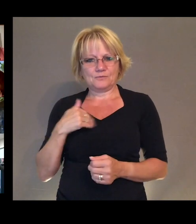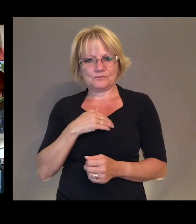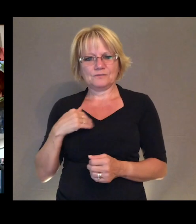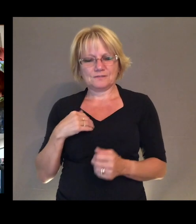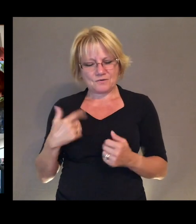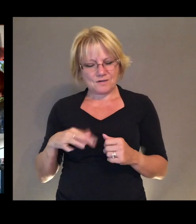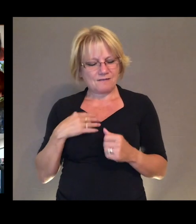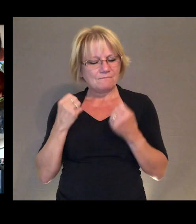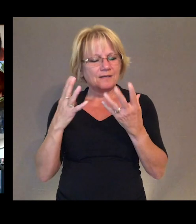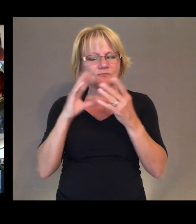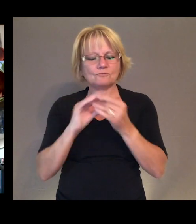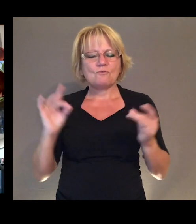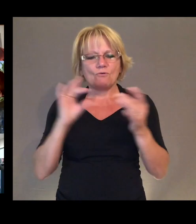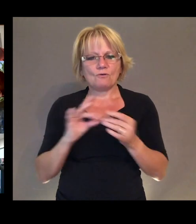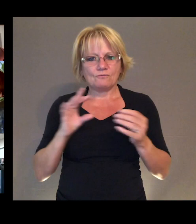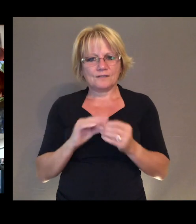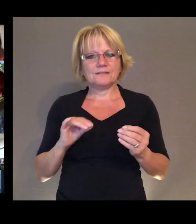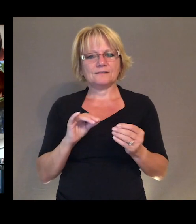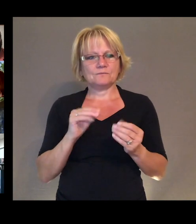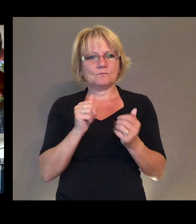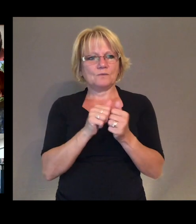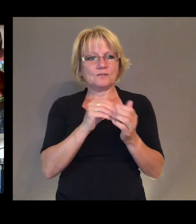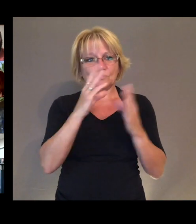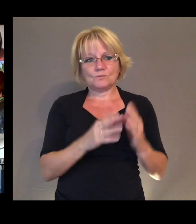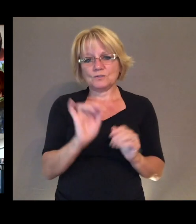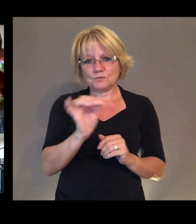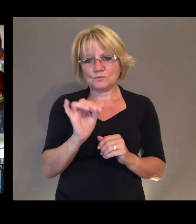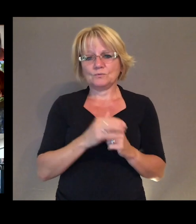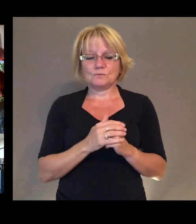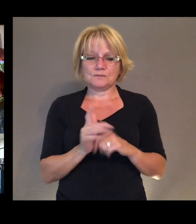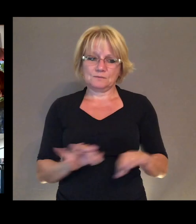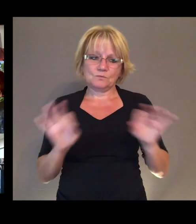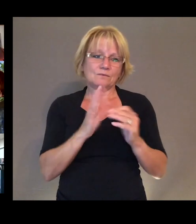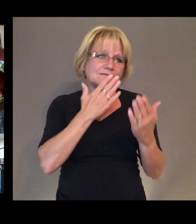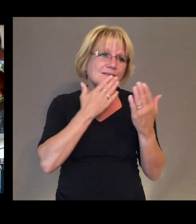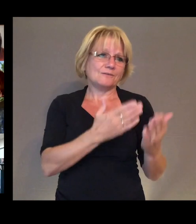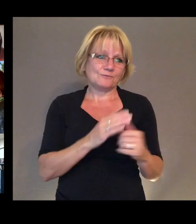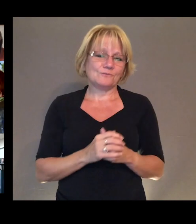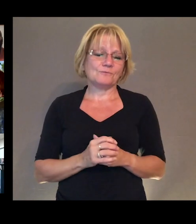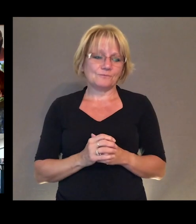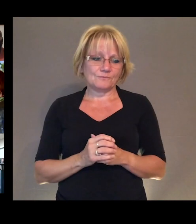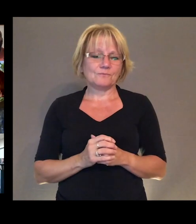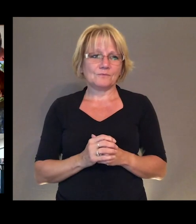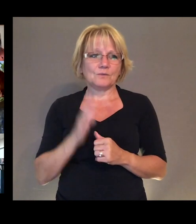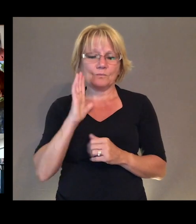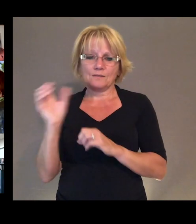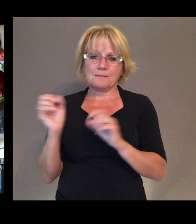of students that I've worked with as well. So it's very, really important. So thank you for that. And we'll definitely get back to you soon as well.